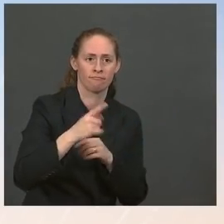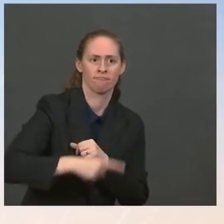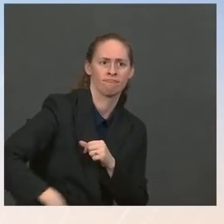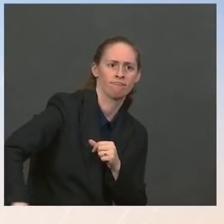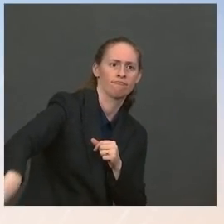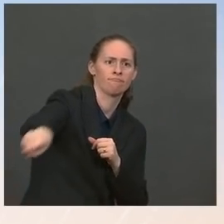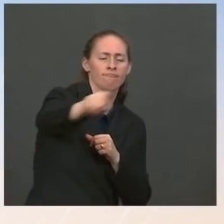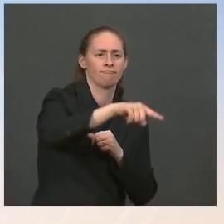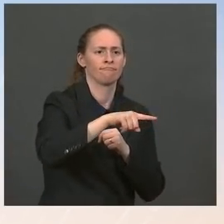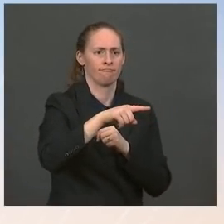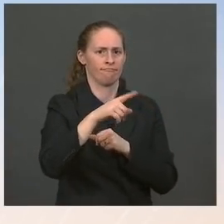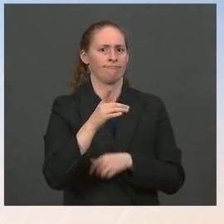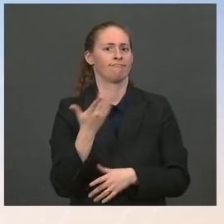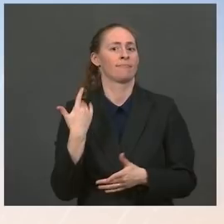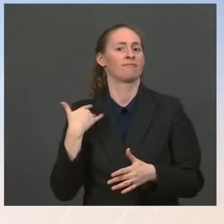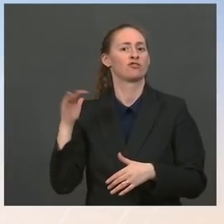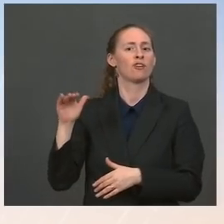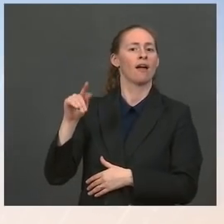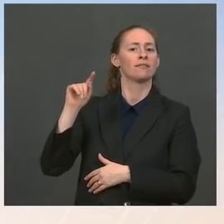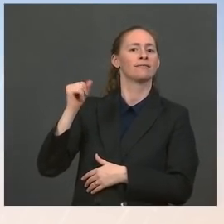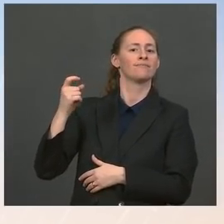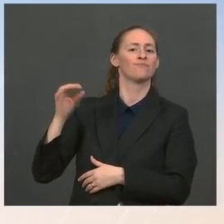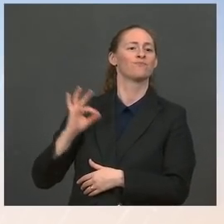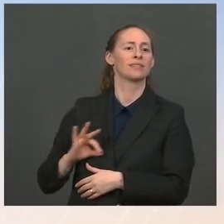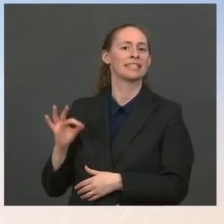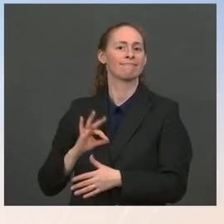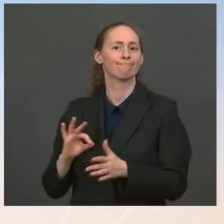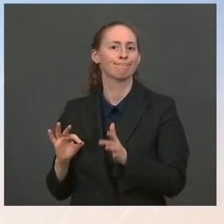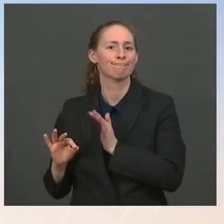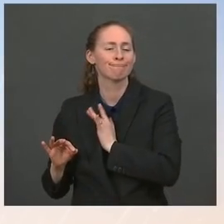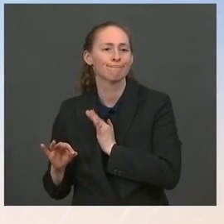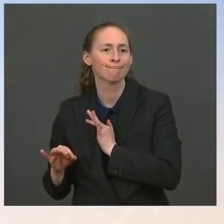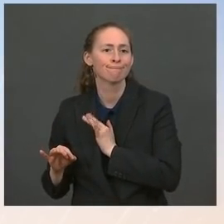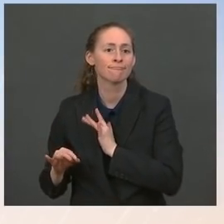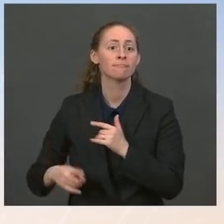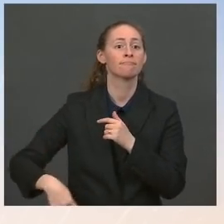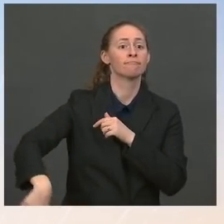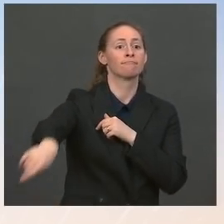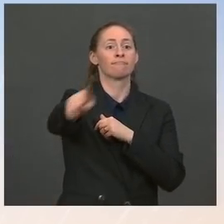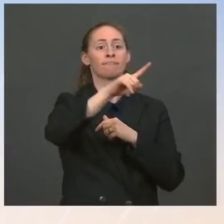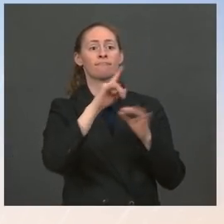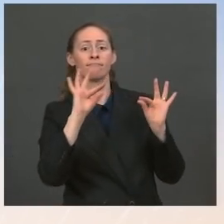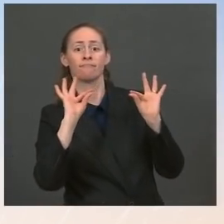and when we talk about it cutting up child poverty for the American -- for the Black American community,